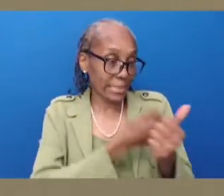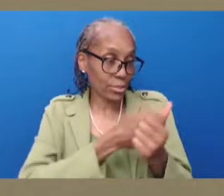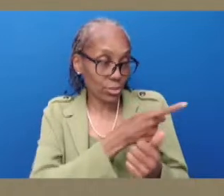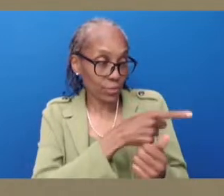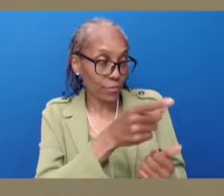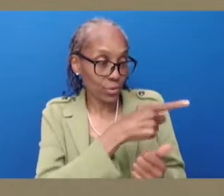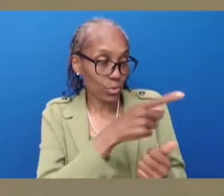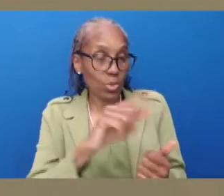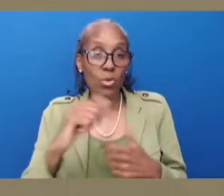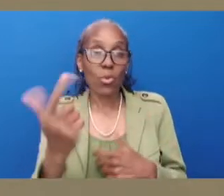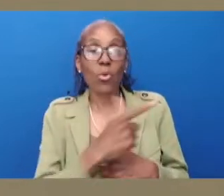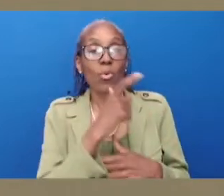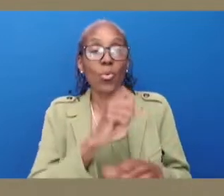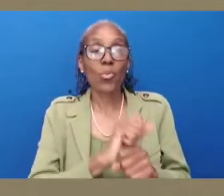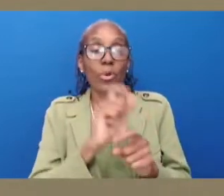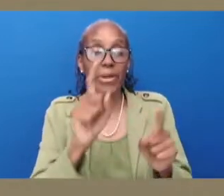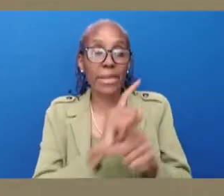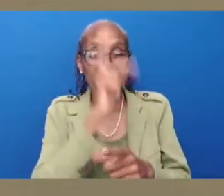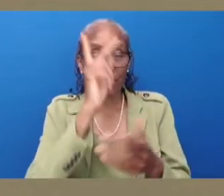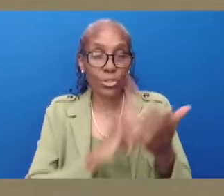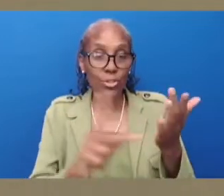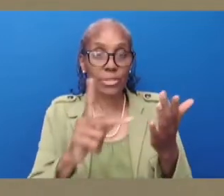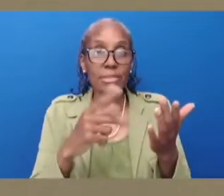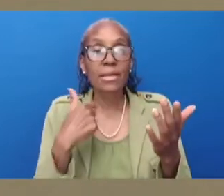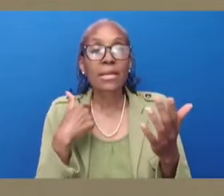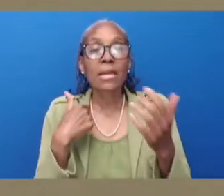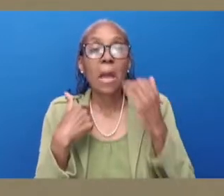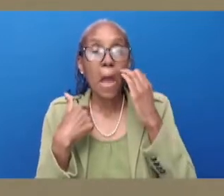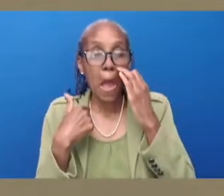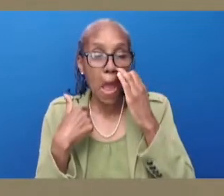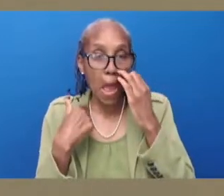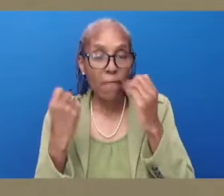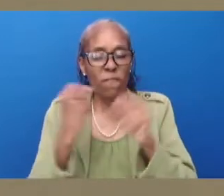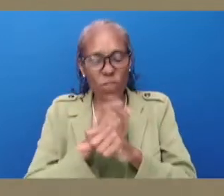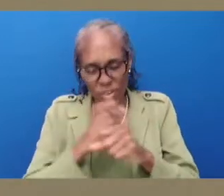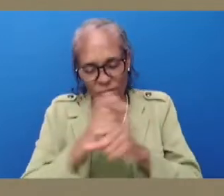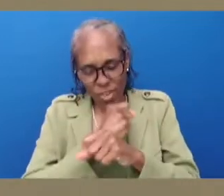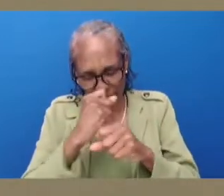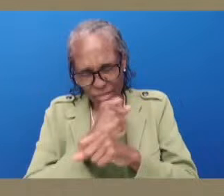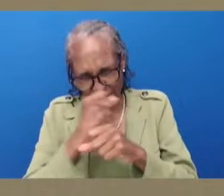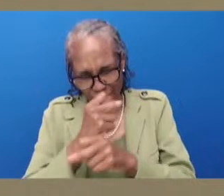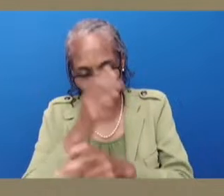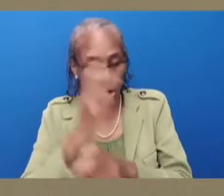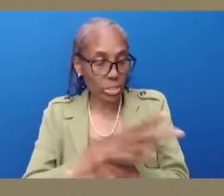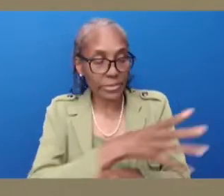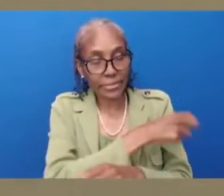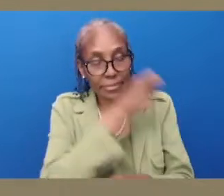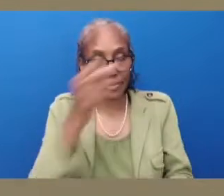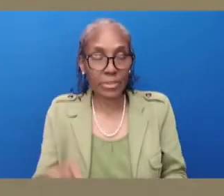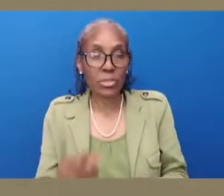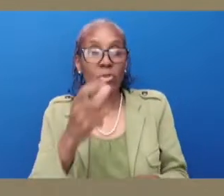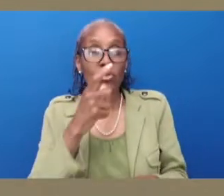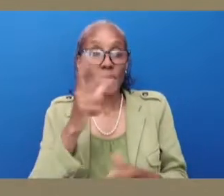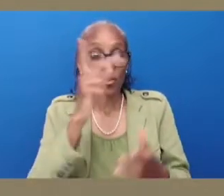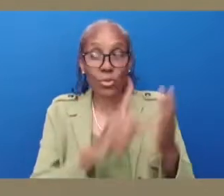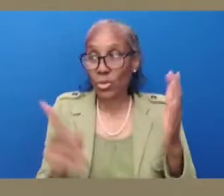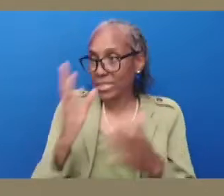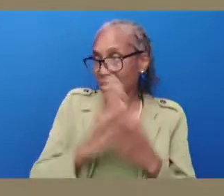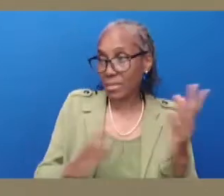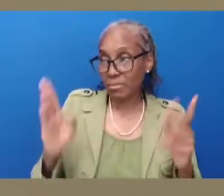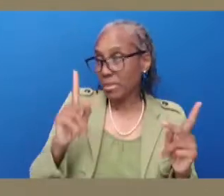LET ME AGAIN SAY